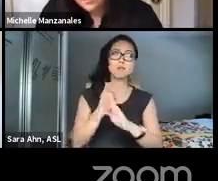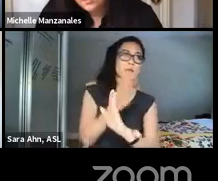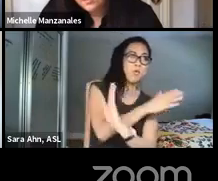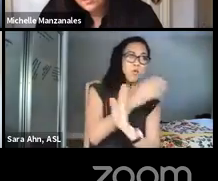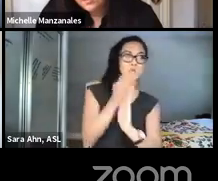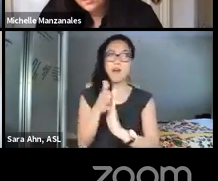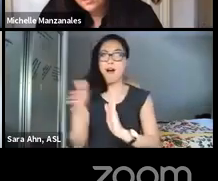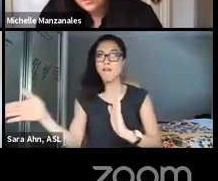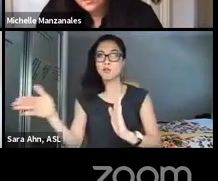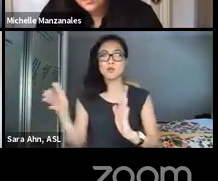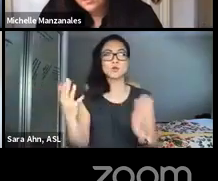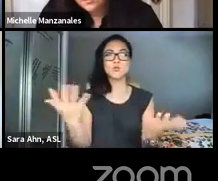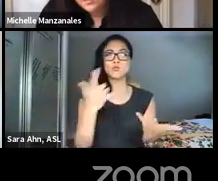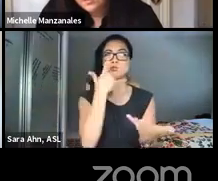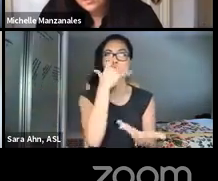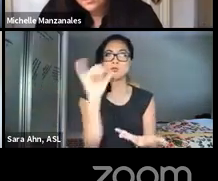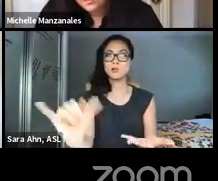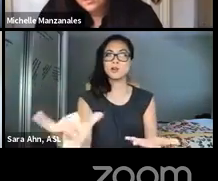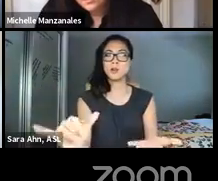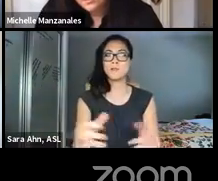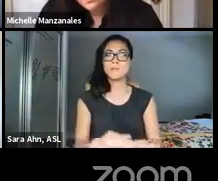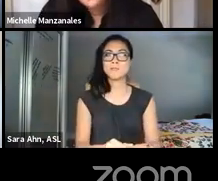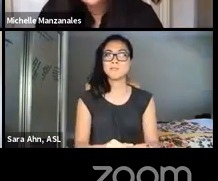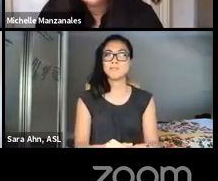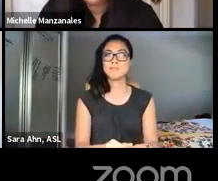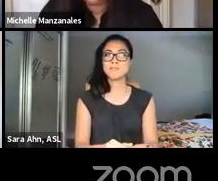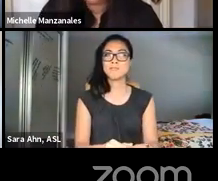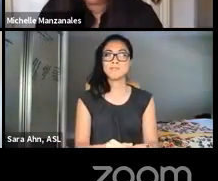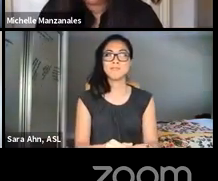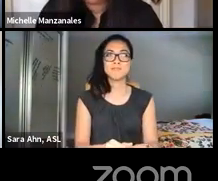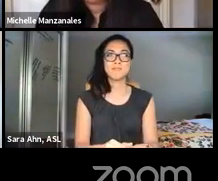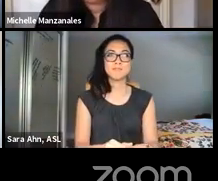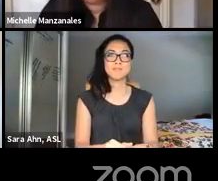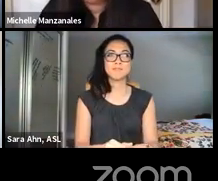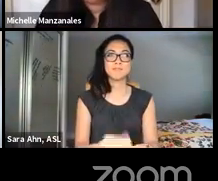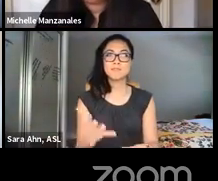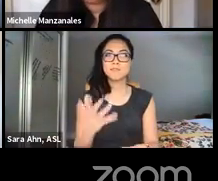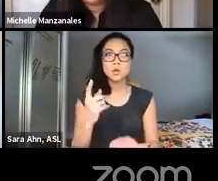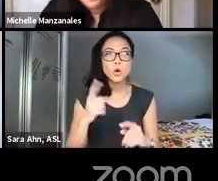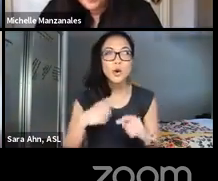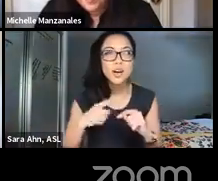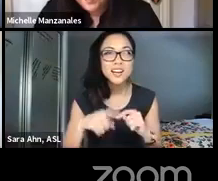typically look like? What did it look like before COVID and what have you been doing